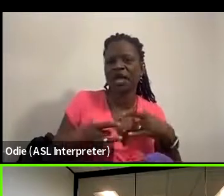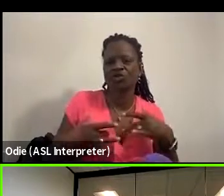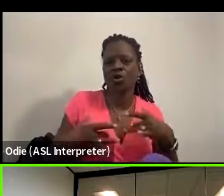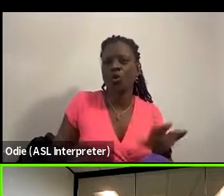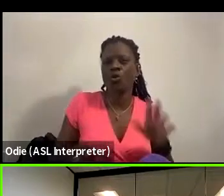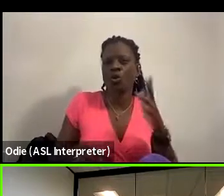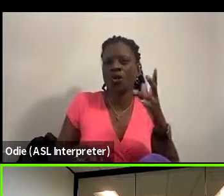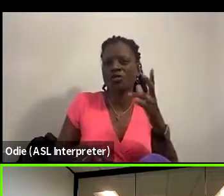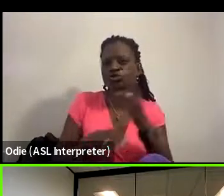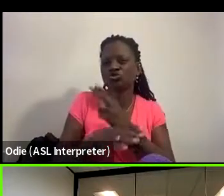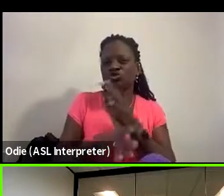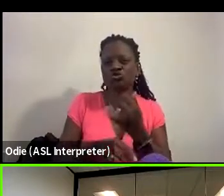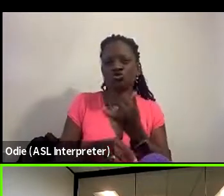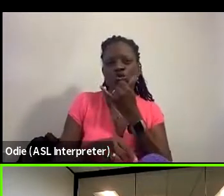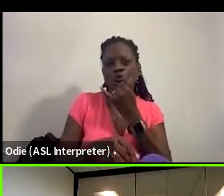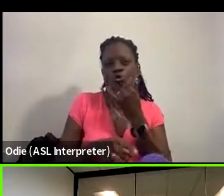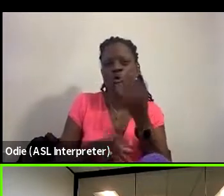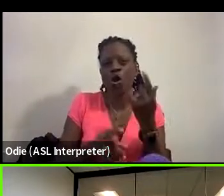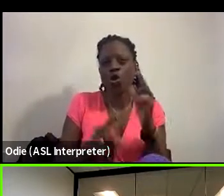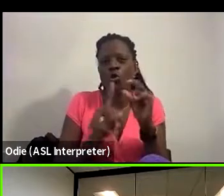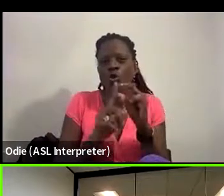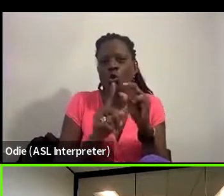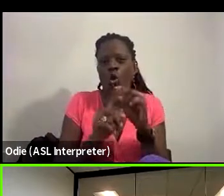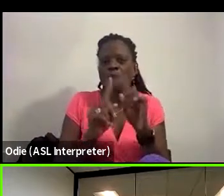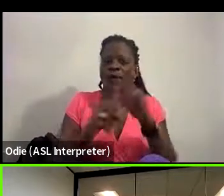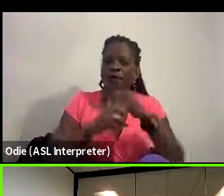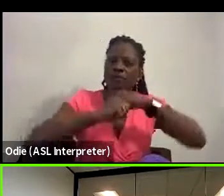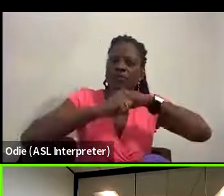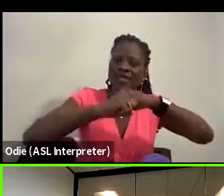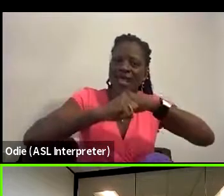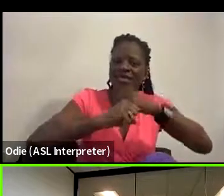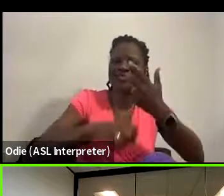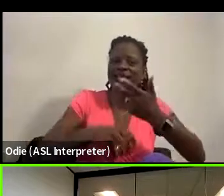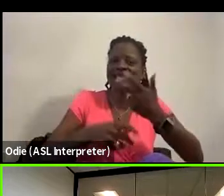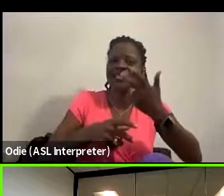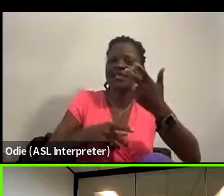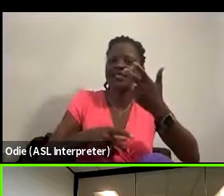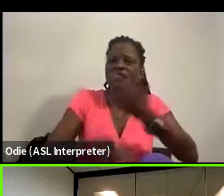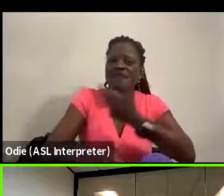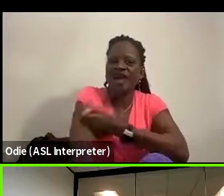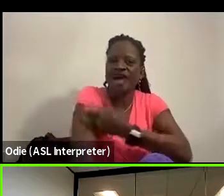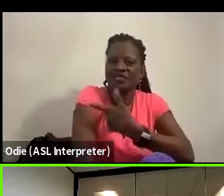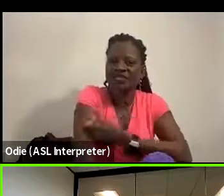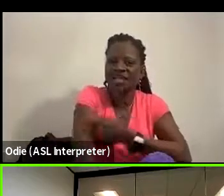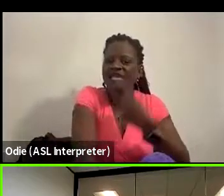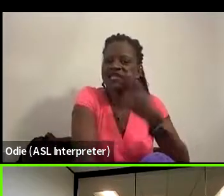protect the vaccines that are allocated to our county for our own residents now.